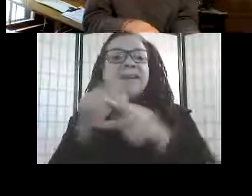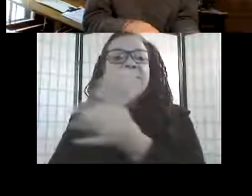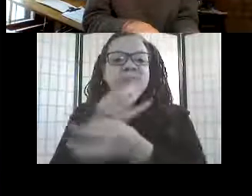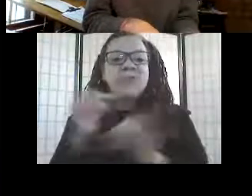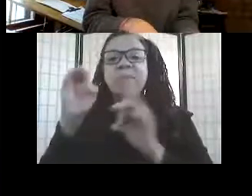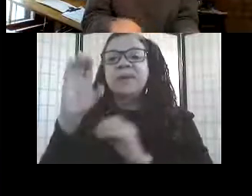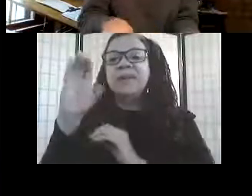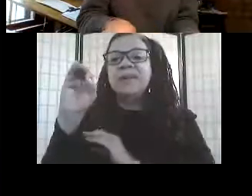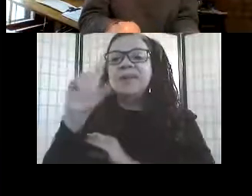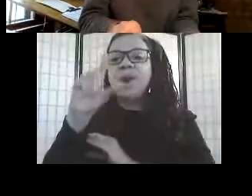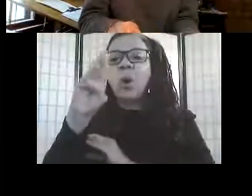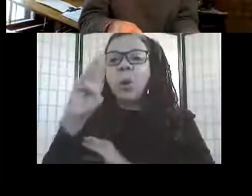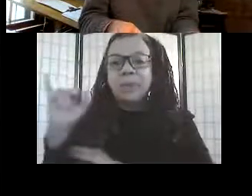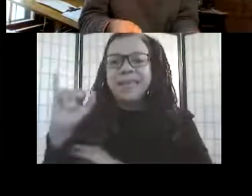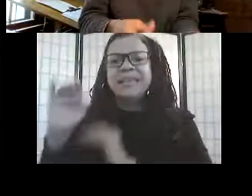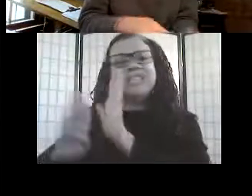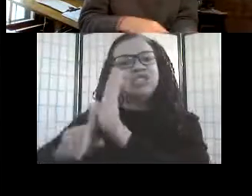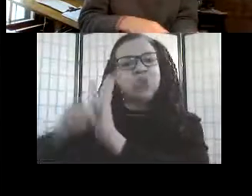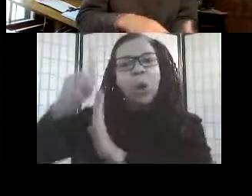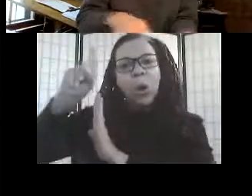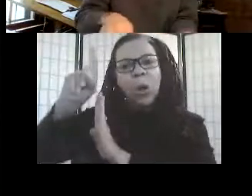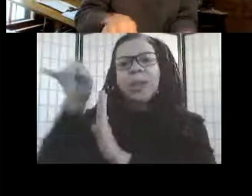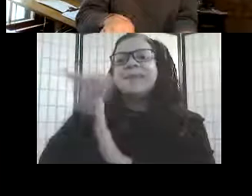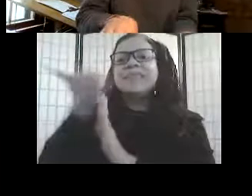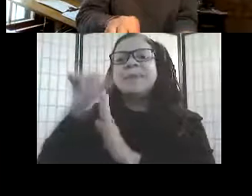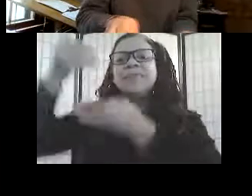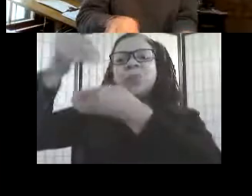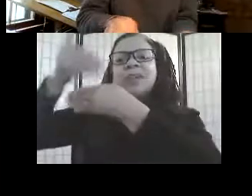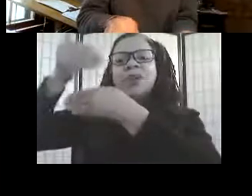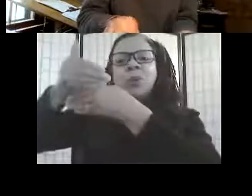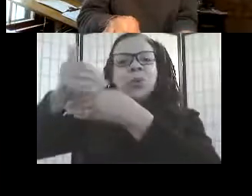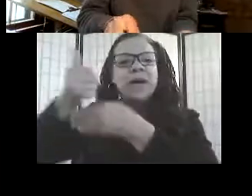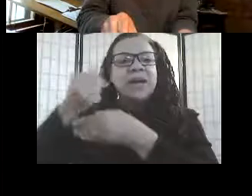almost the height of a a panel. And then, a couple pages later, when I drew